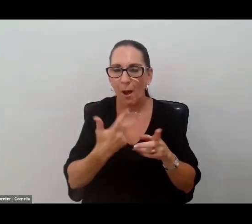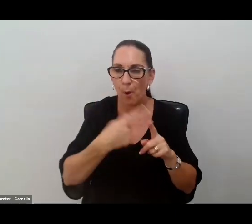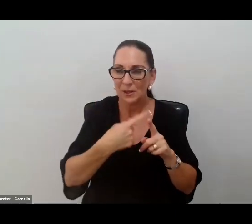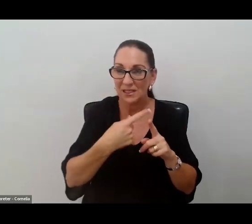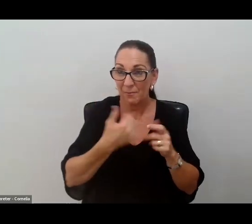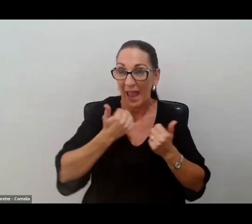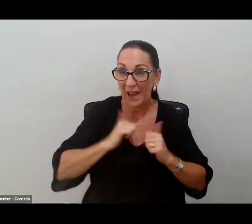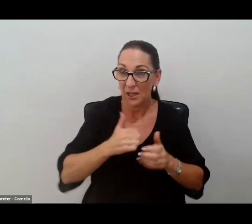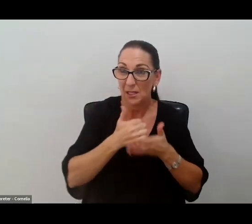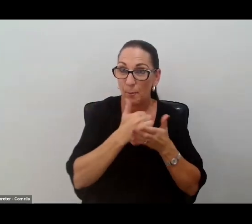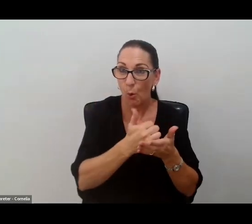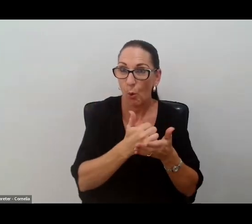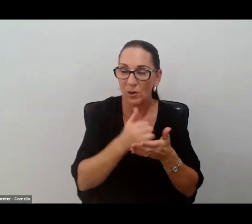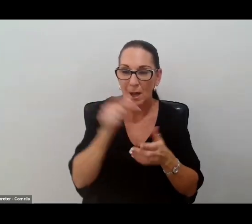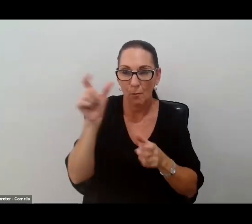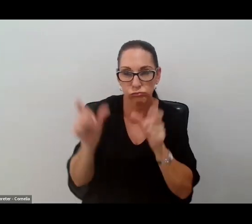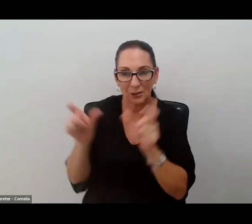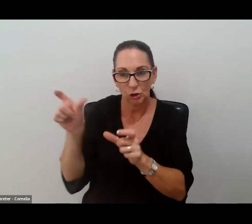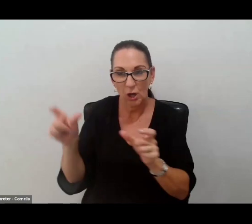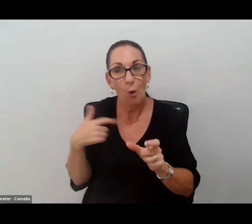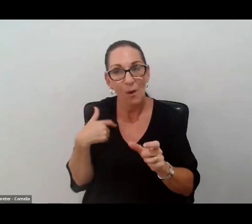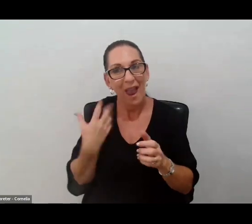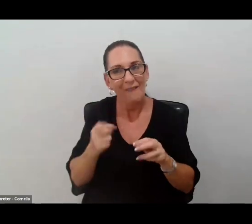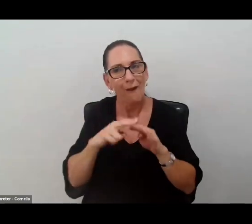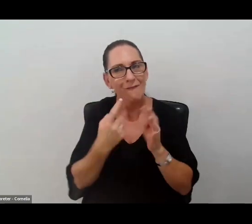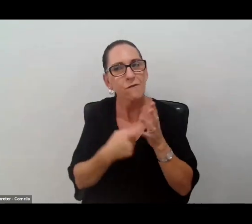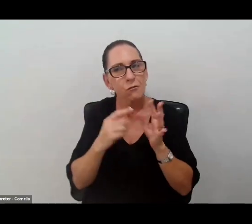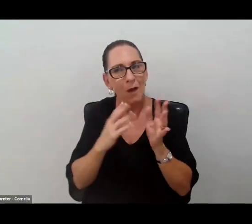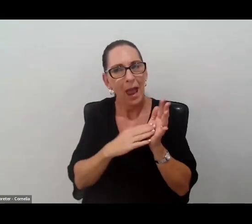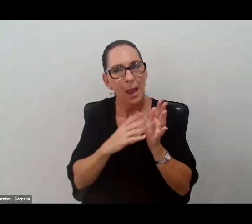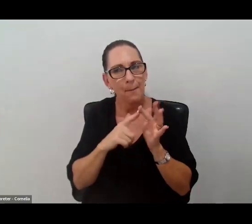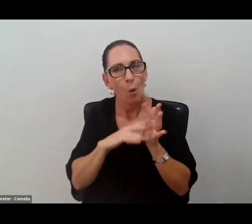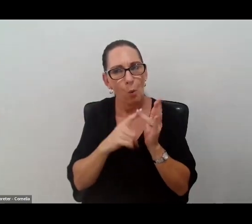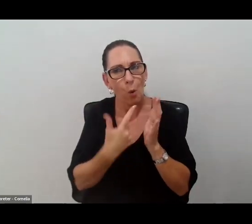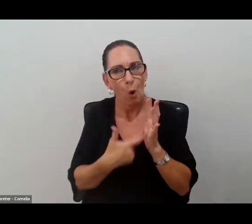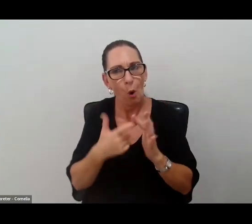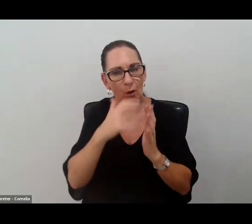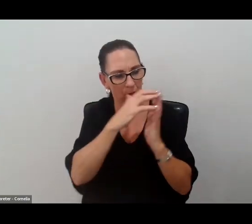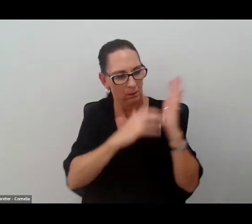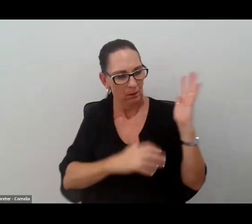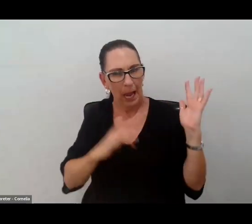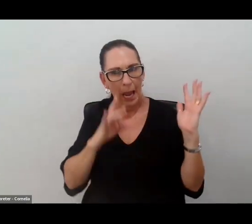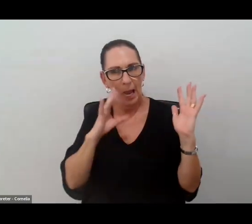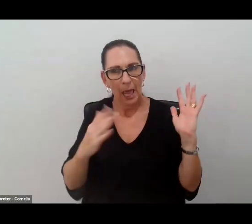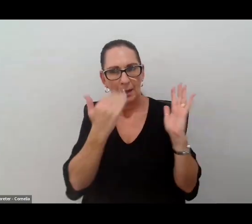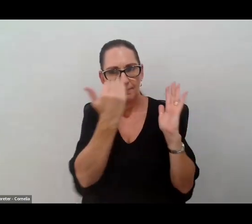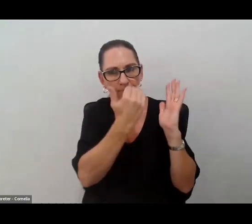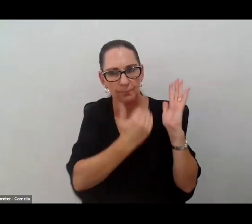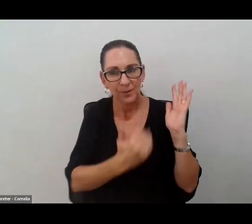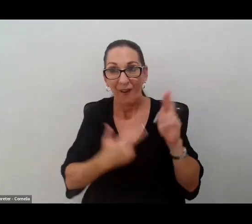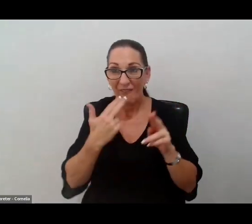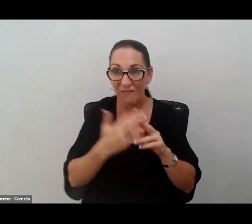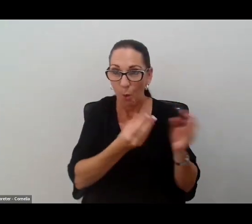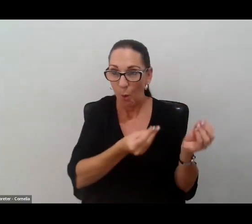behaviour support capability framework which sets out the criteria for practitioners who are in the